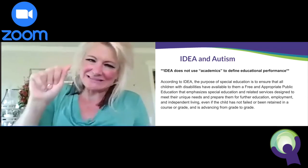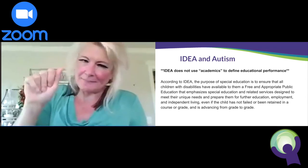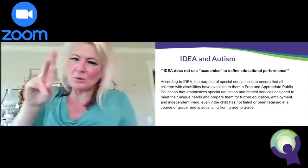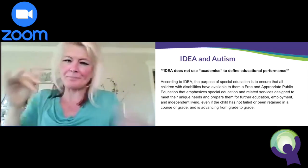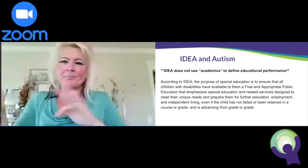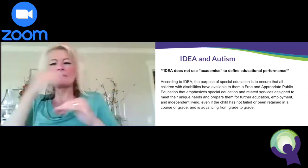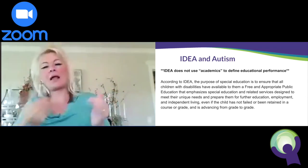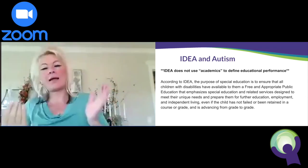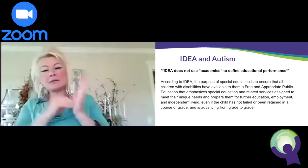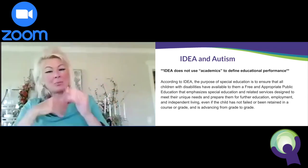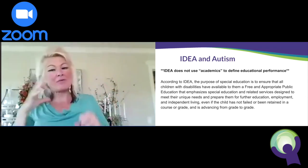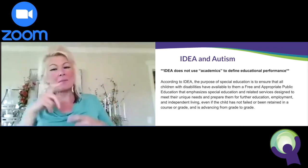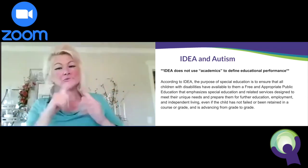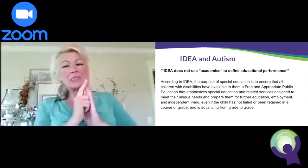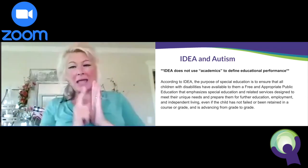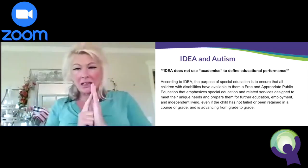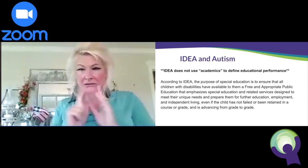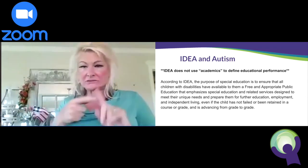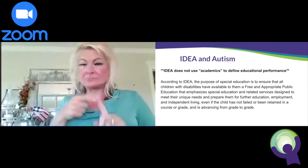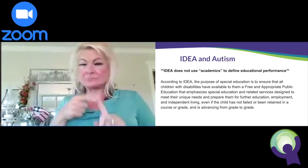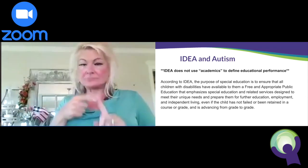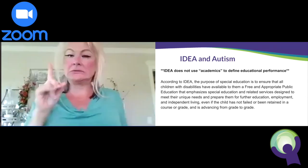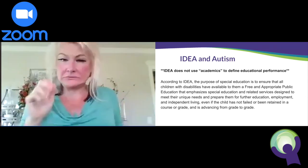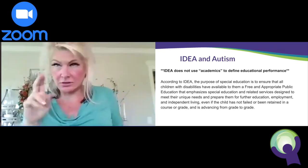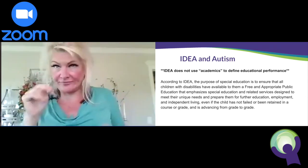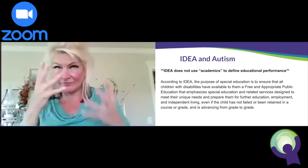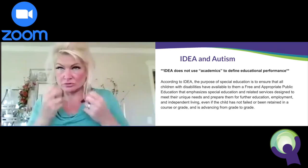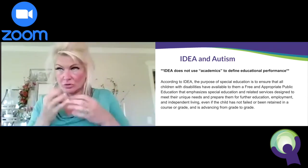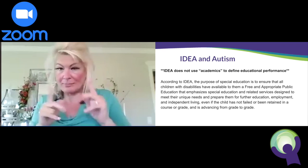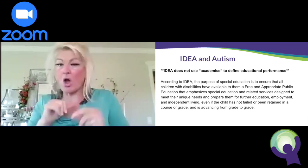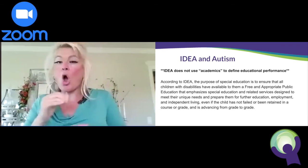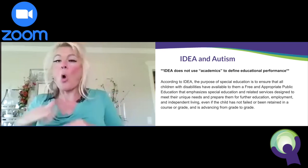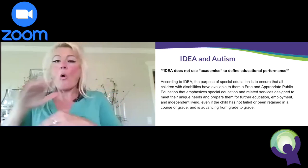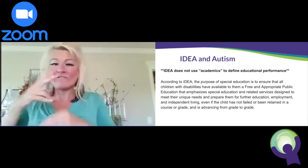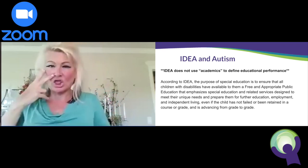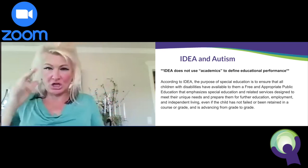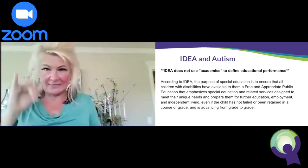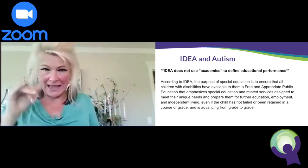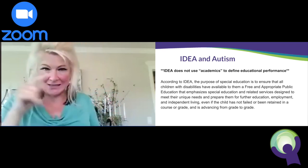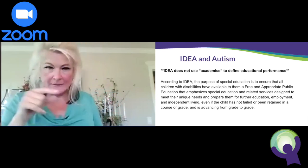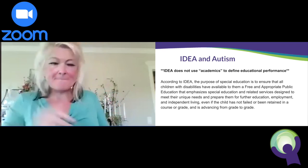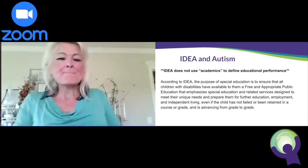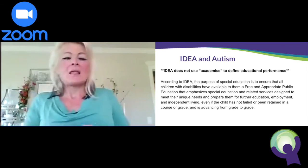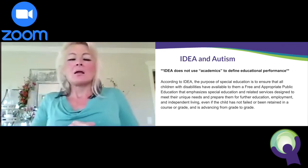So all right IDEA and autism.